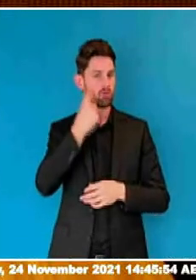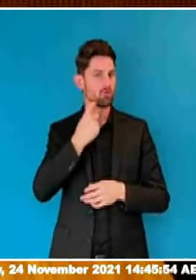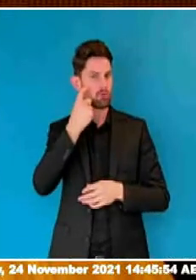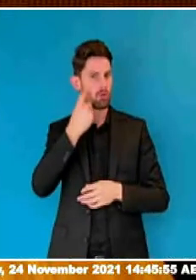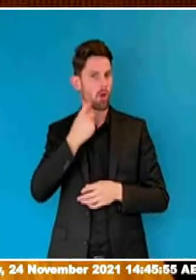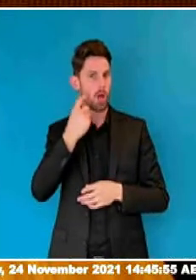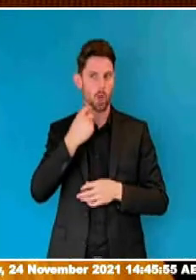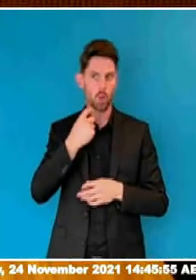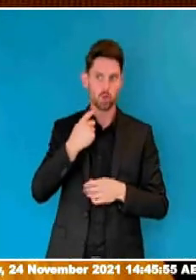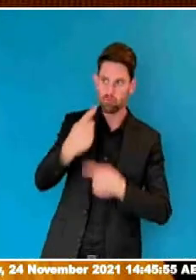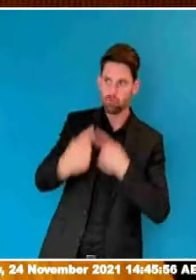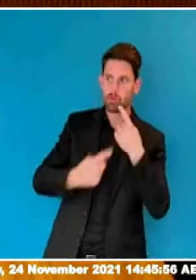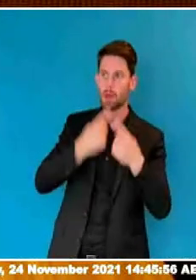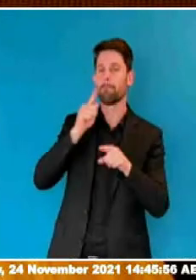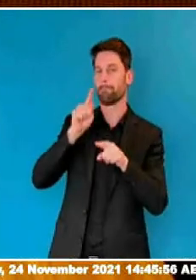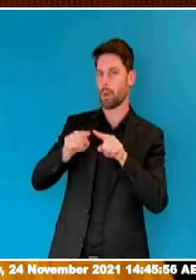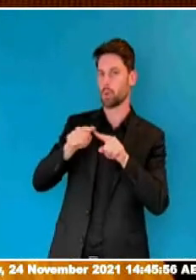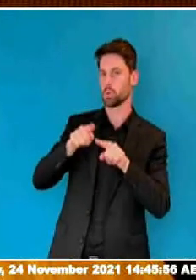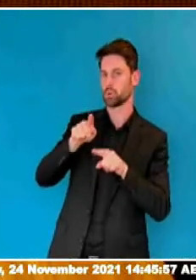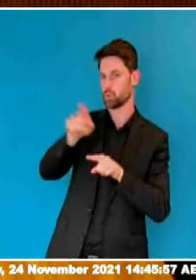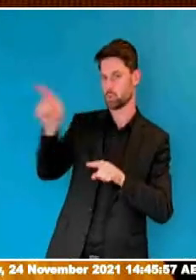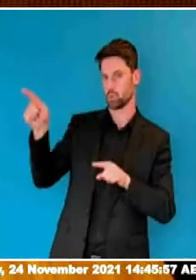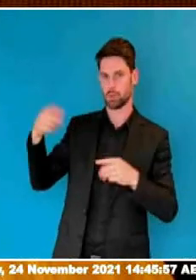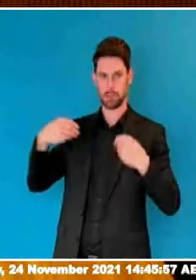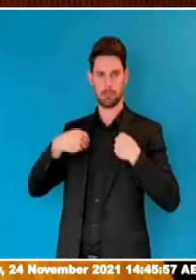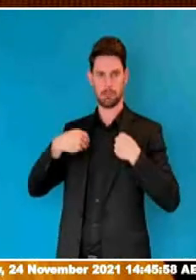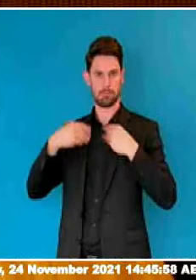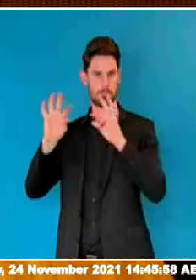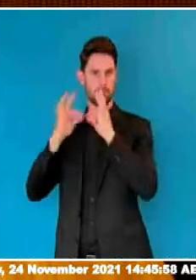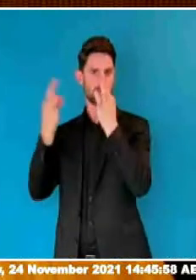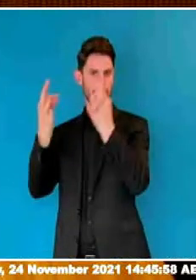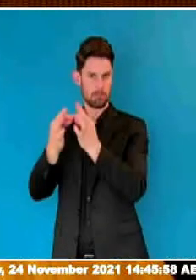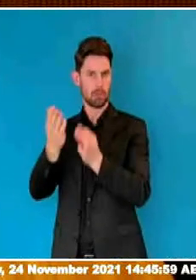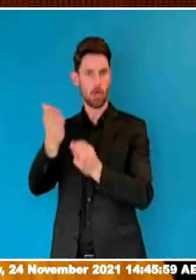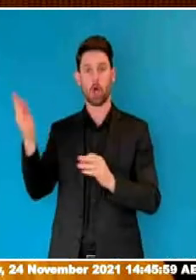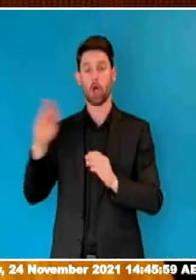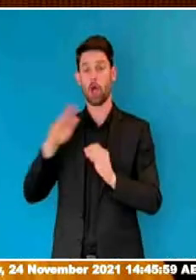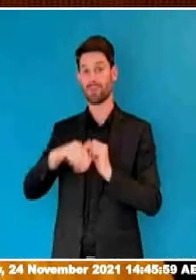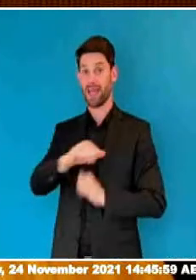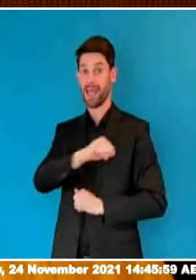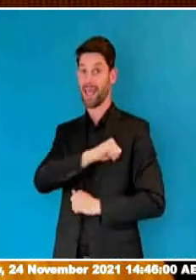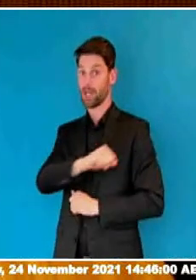primarily to employers around attitudinal change and cultural change.